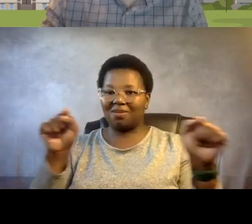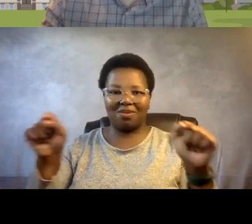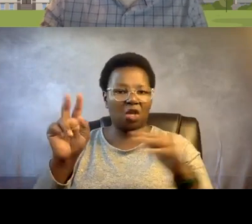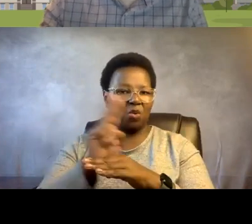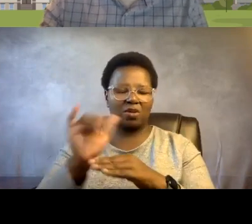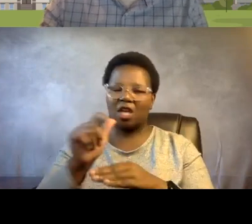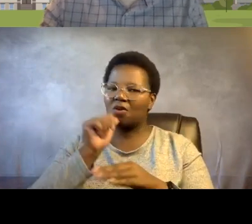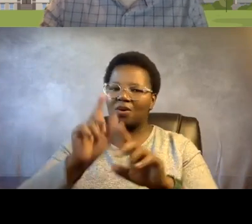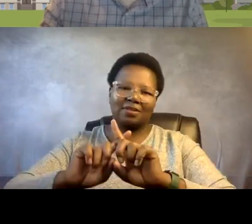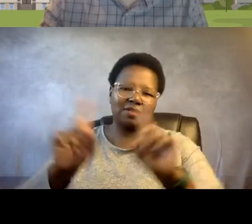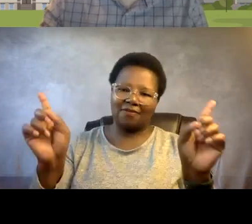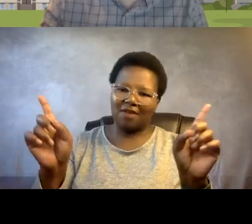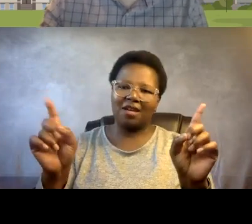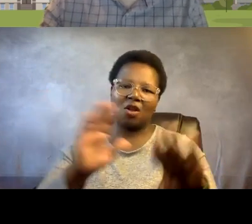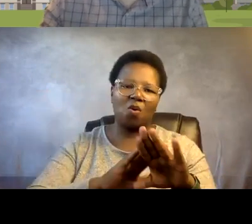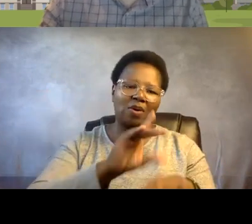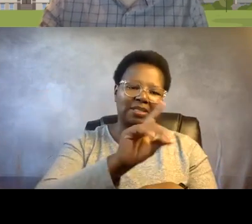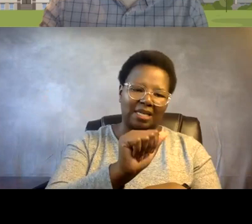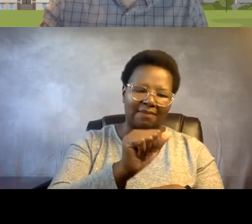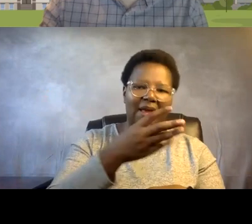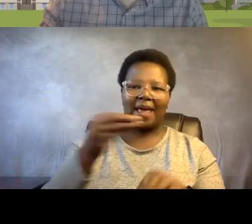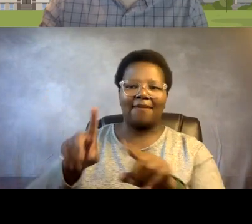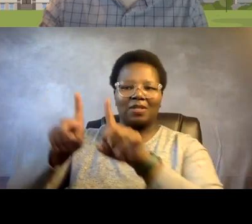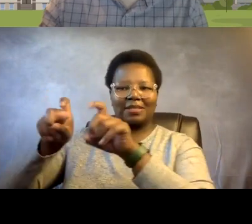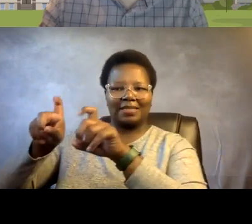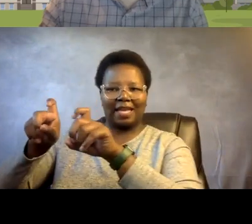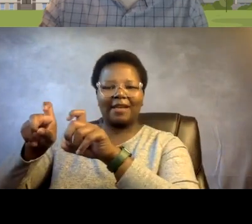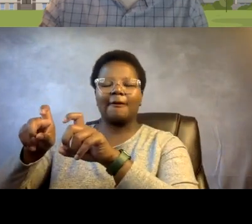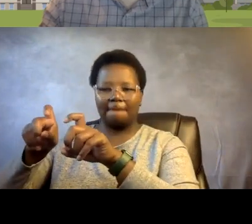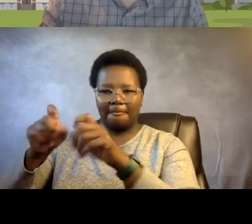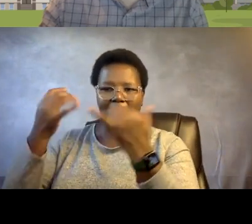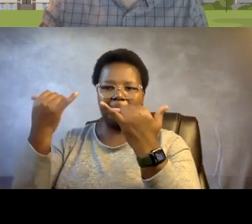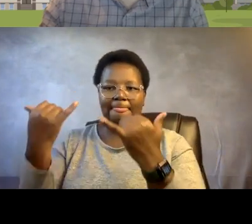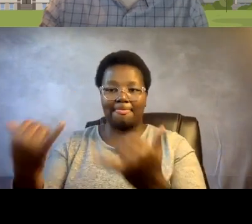disability versus those that use it for testing. Where there are discrepancies in responses to